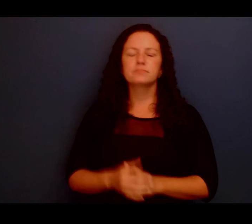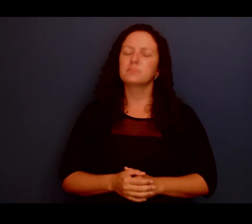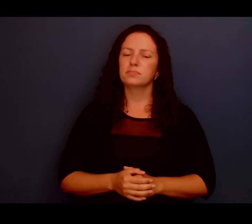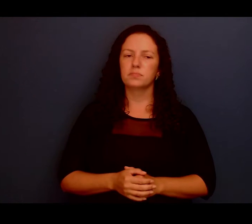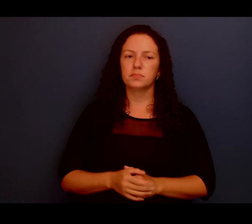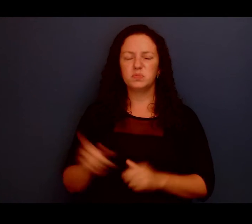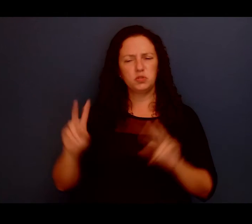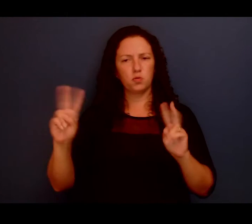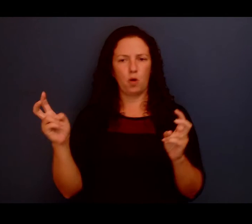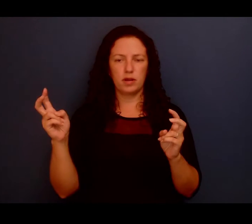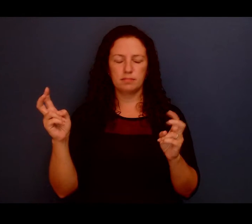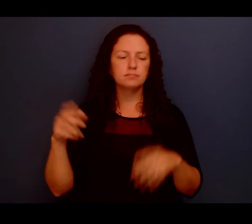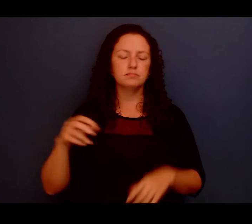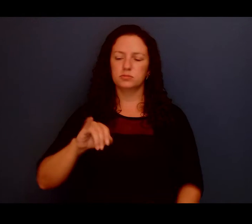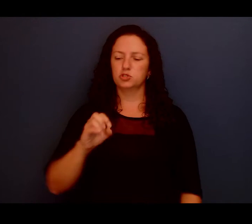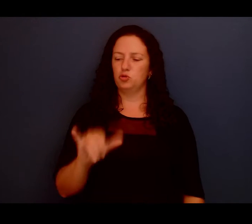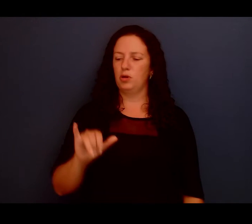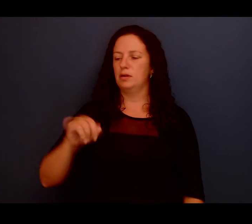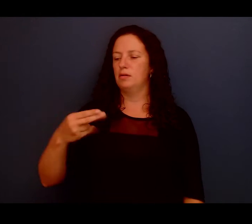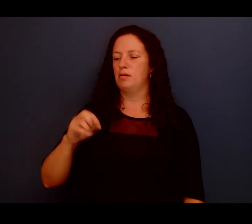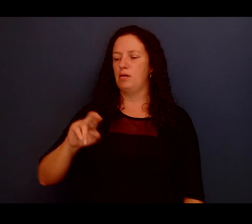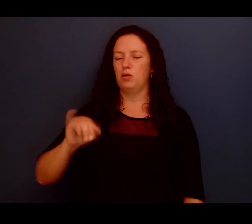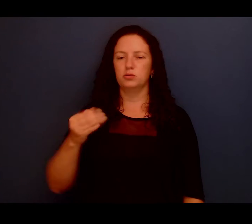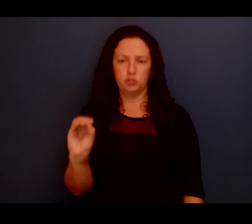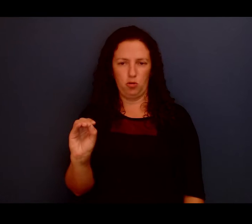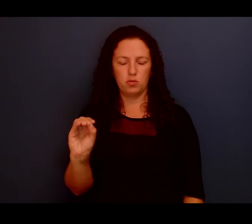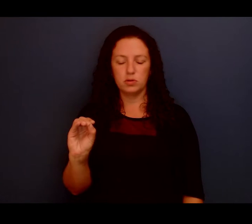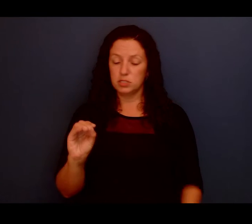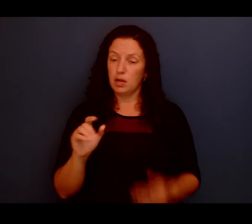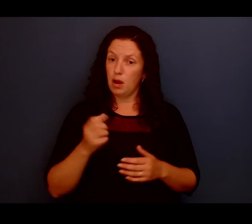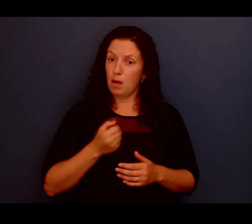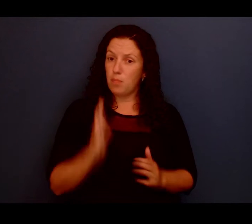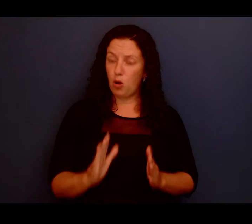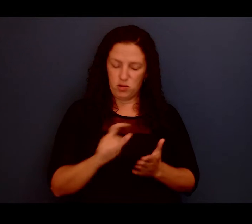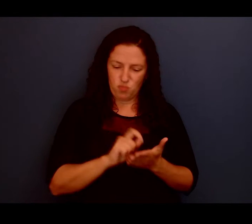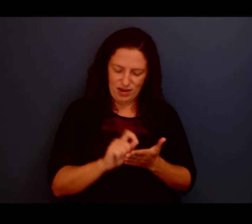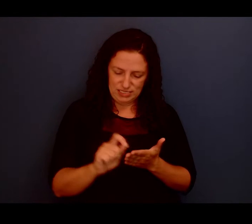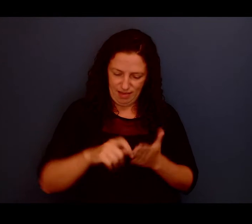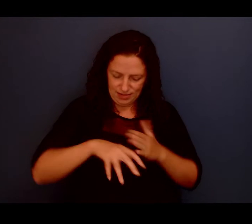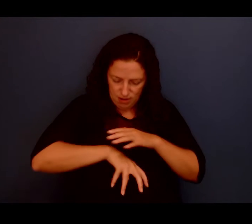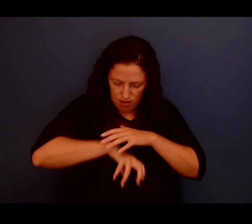when a poet writes a poem, they're reaching into their own soul but that's also a way of reaching out